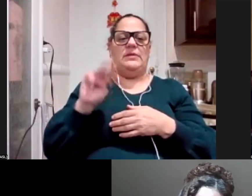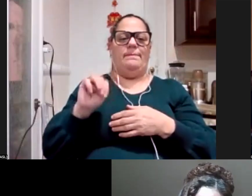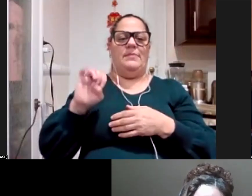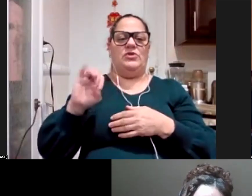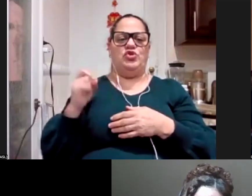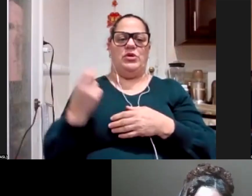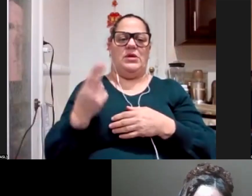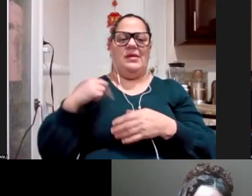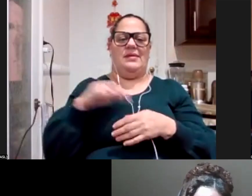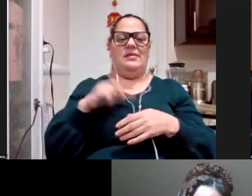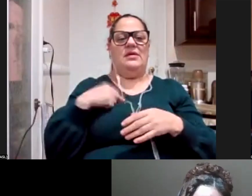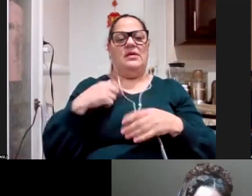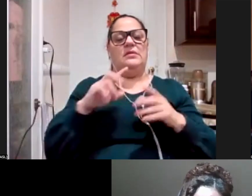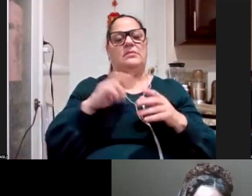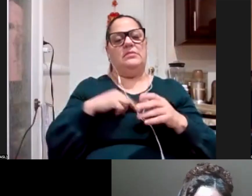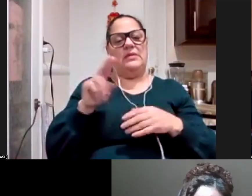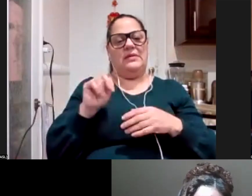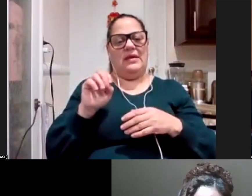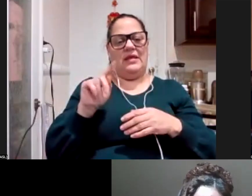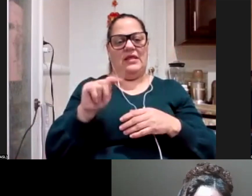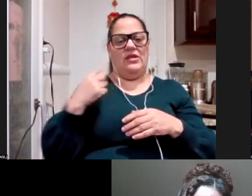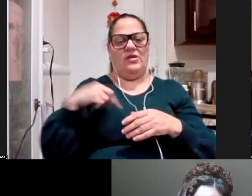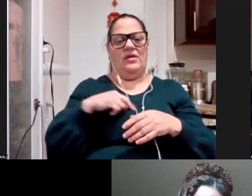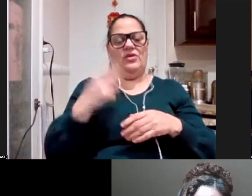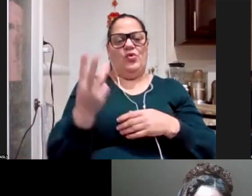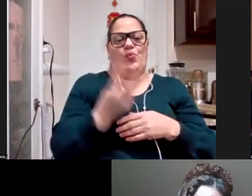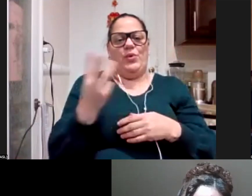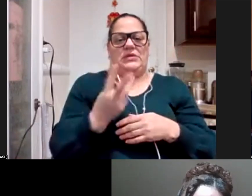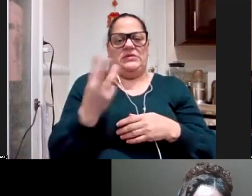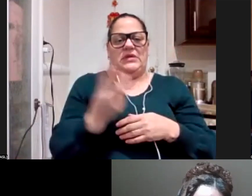here on the call tonight, Natalie joins us regularly on the Wednesday calls. It's like how